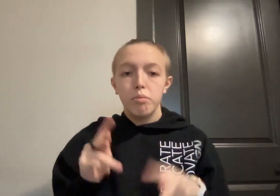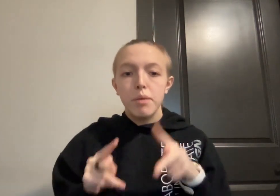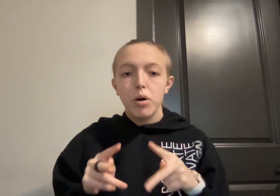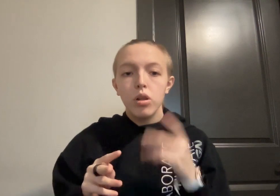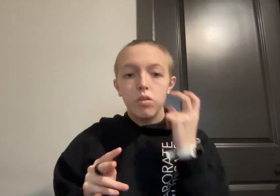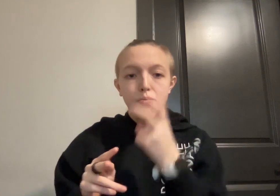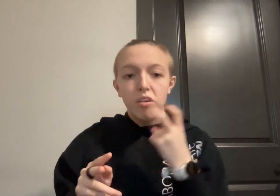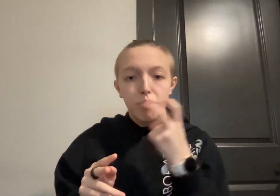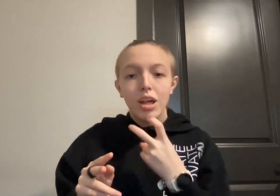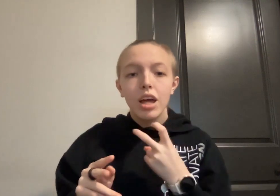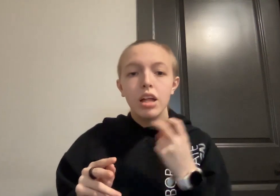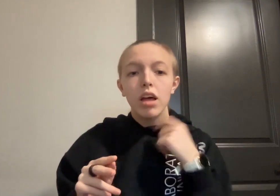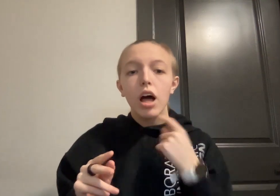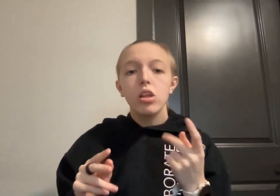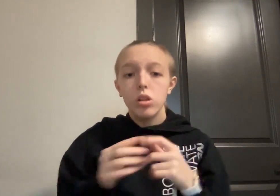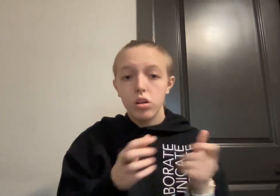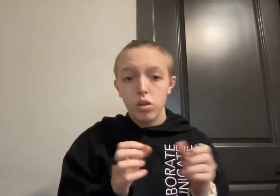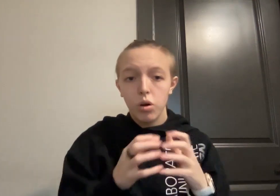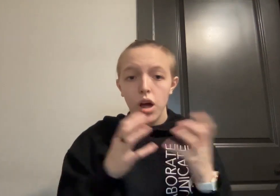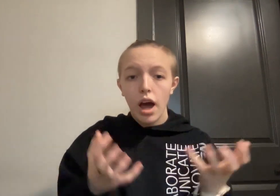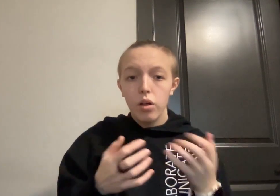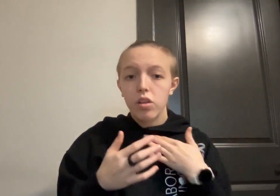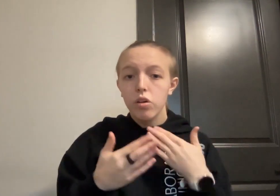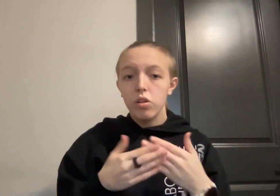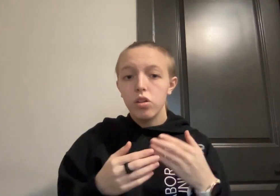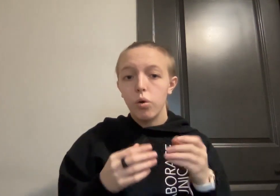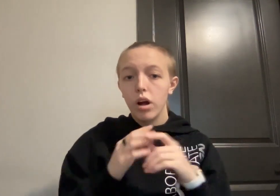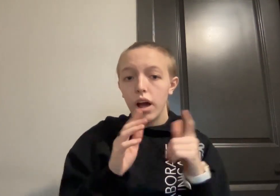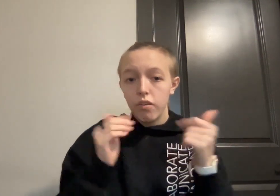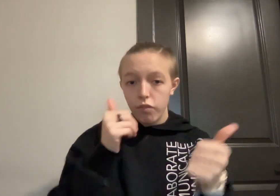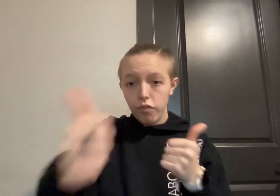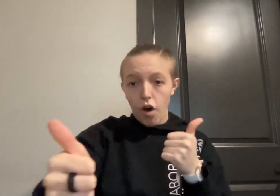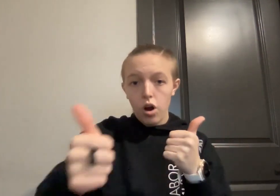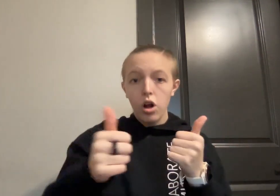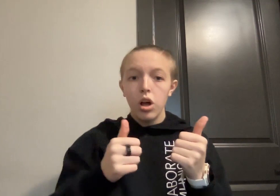People verbally tell each other how close or far